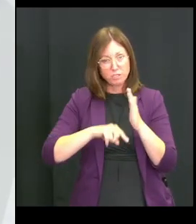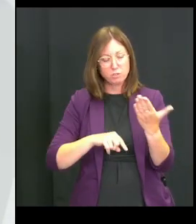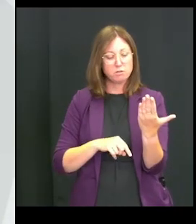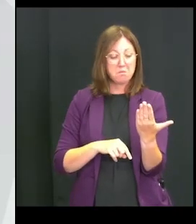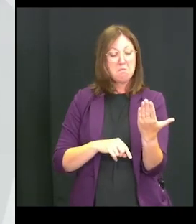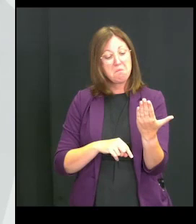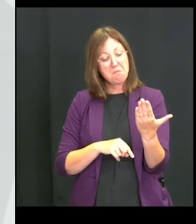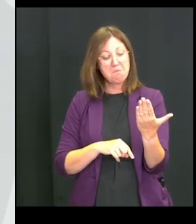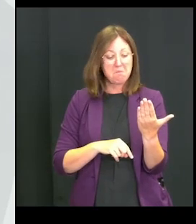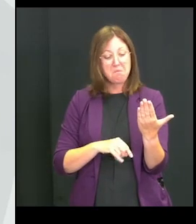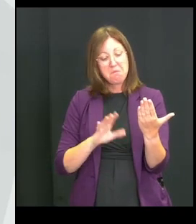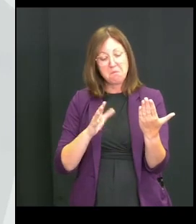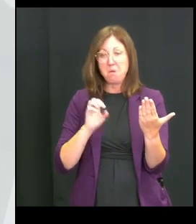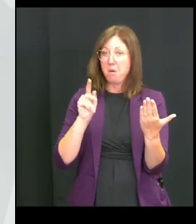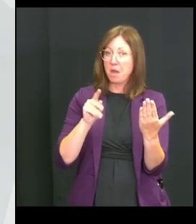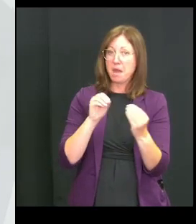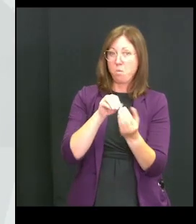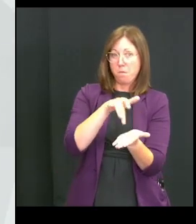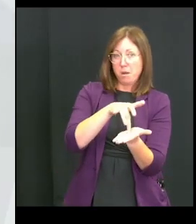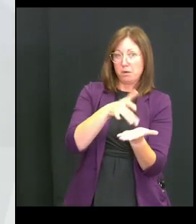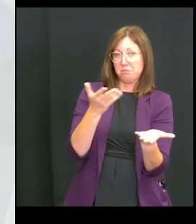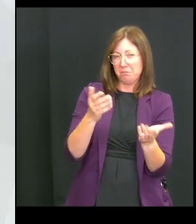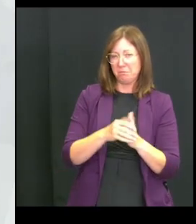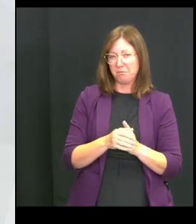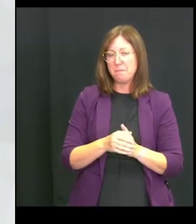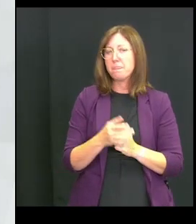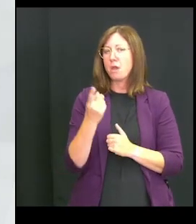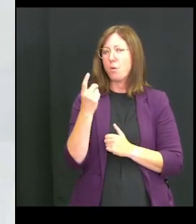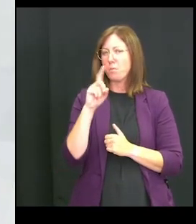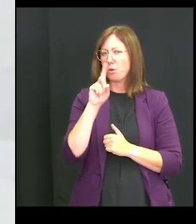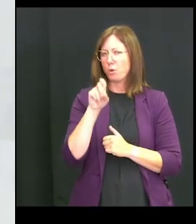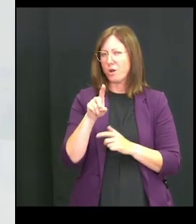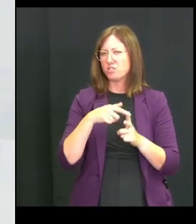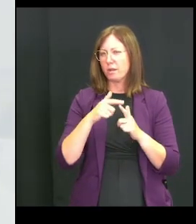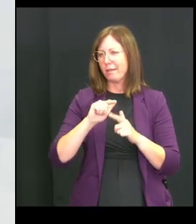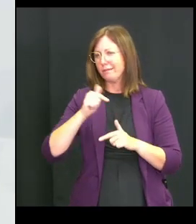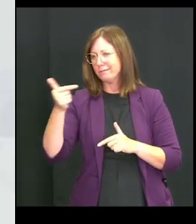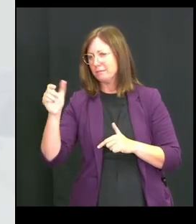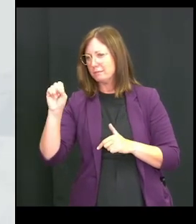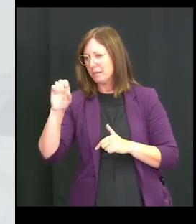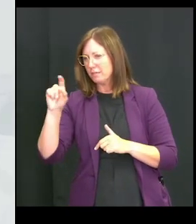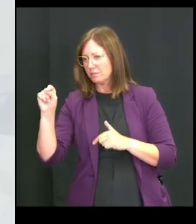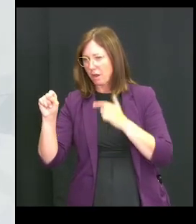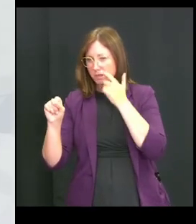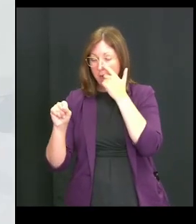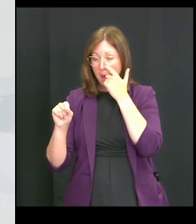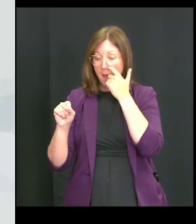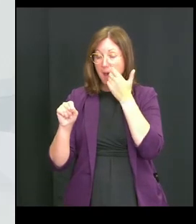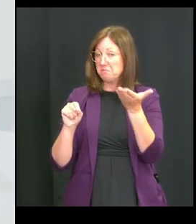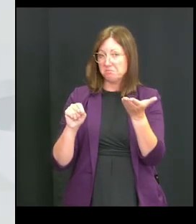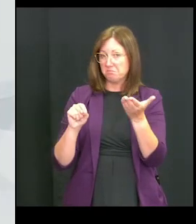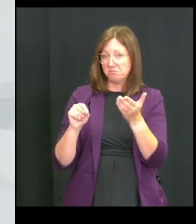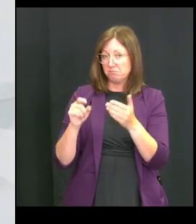So, maybe one more question before I go to Scott, and for you, Eric and Scott, feel free to comment on it as well, if you like,